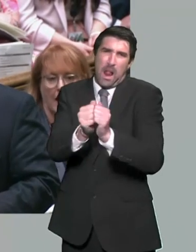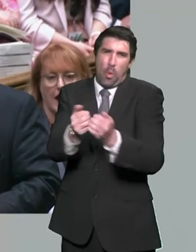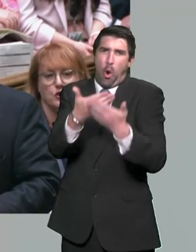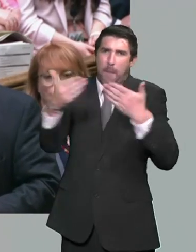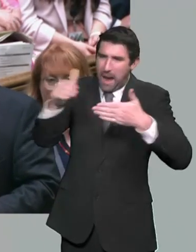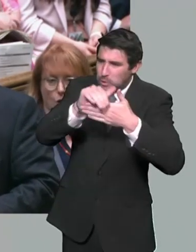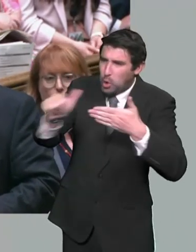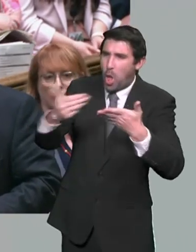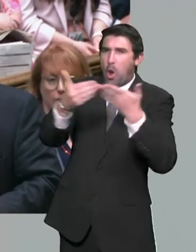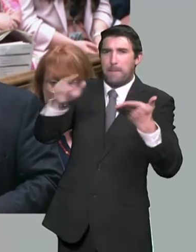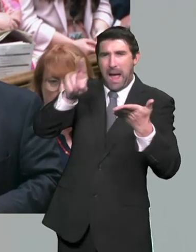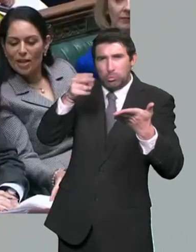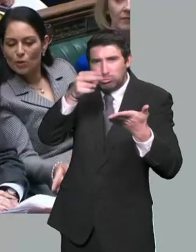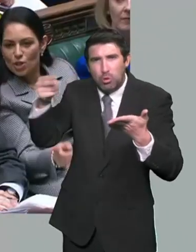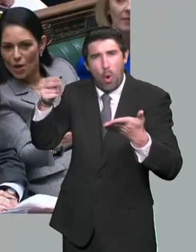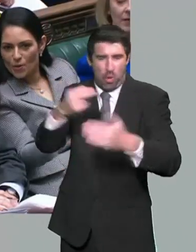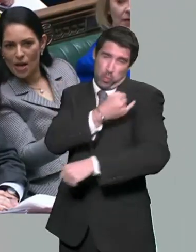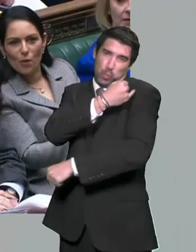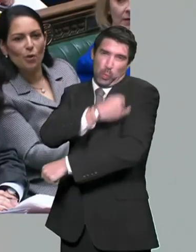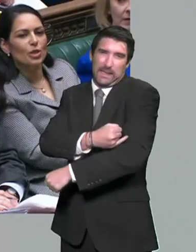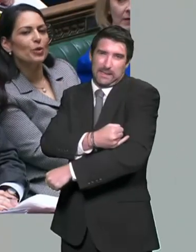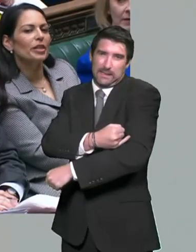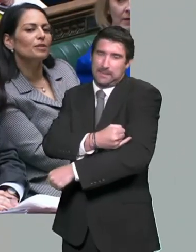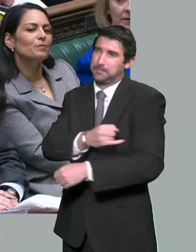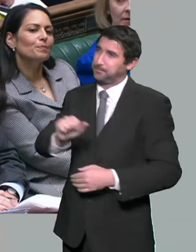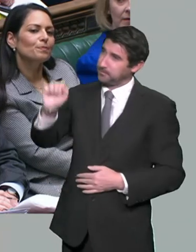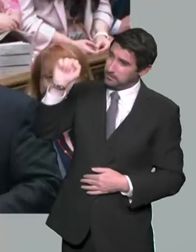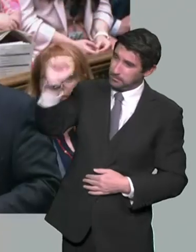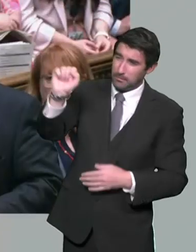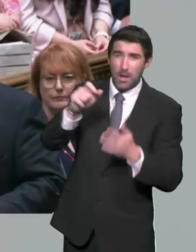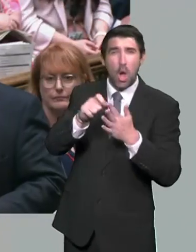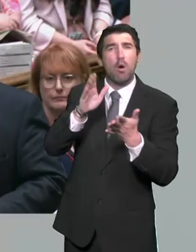The Prime Minister can afford to live in his own little world, his own little Britain,